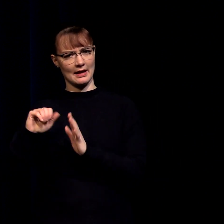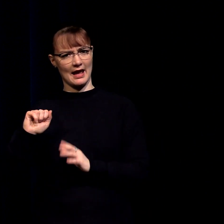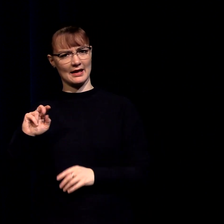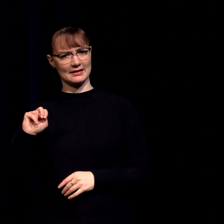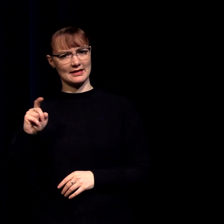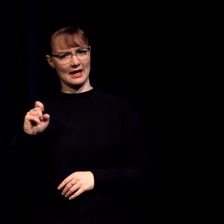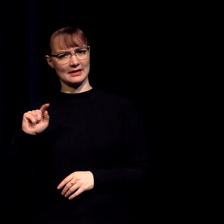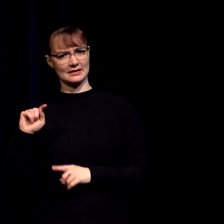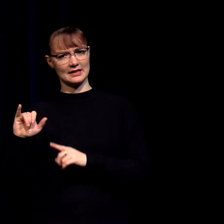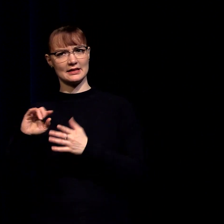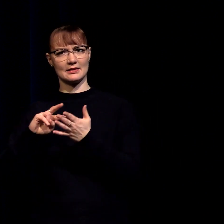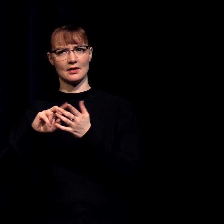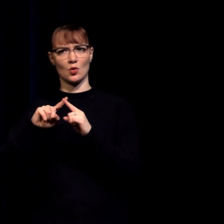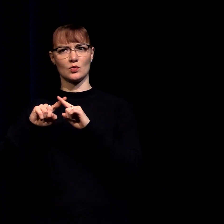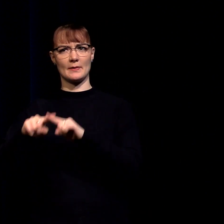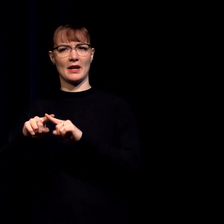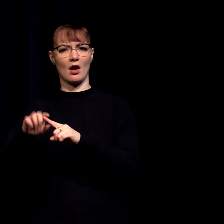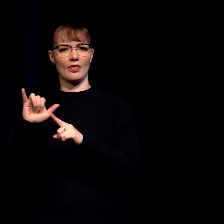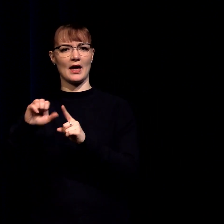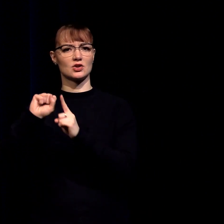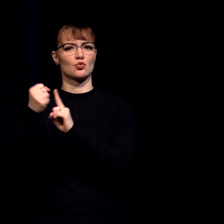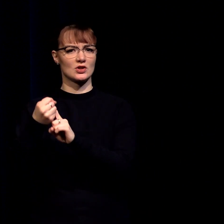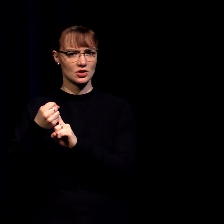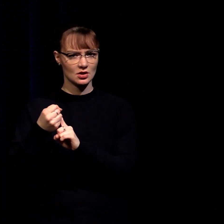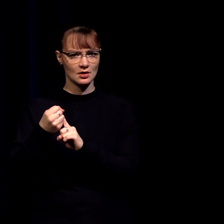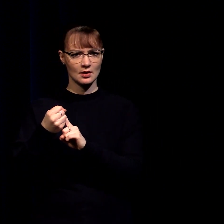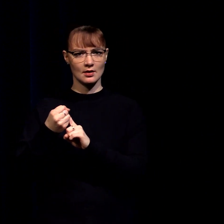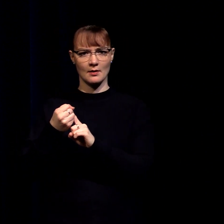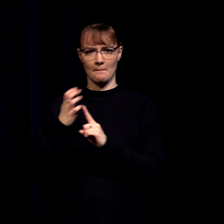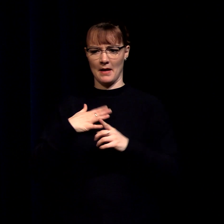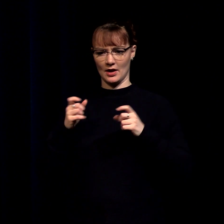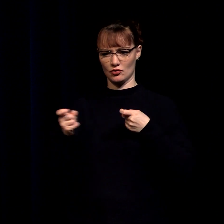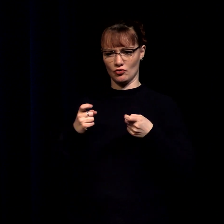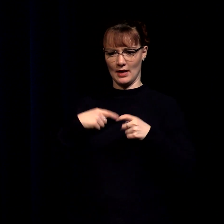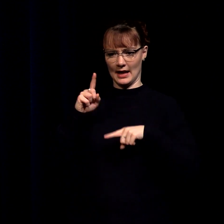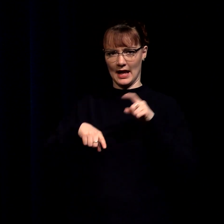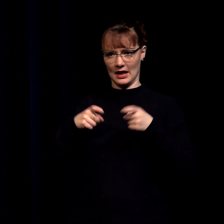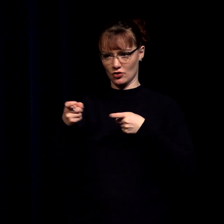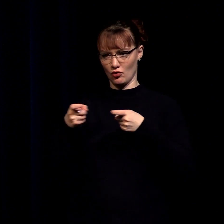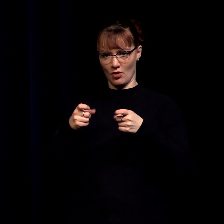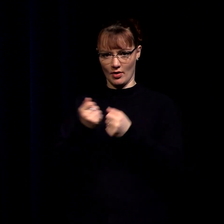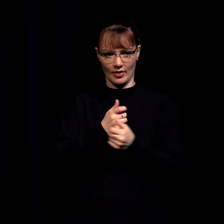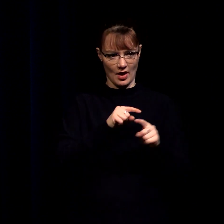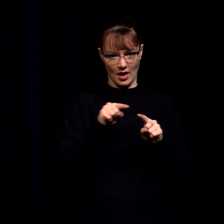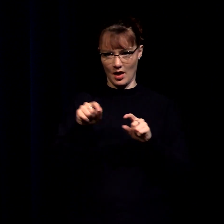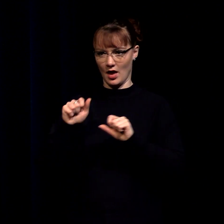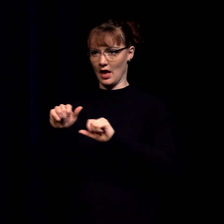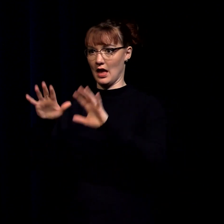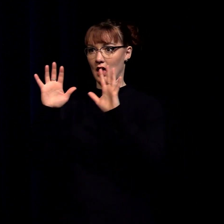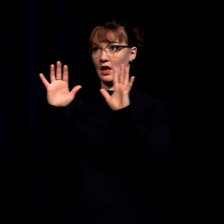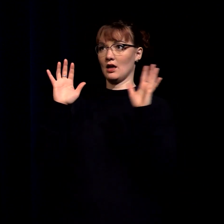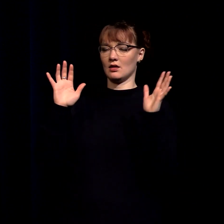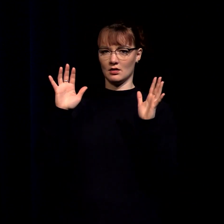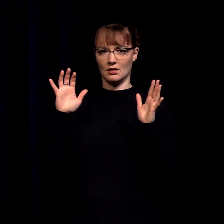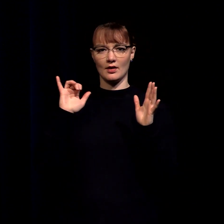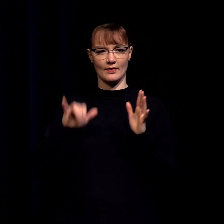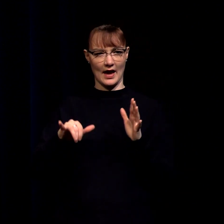circumstantial anxiety, because of loss of control. But that's the thing about the kingdom of heaven. That's the thing about